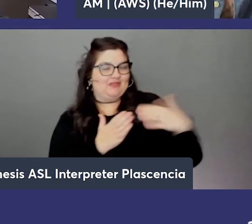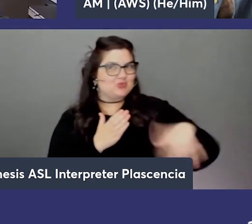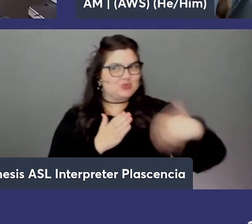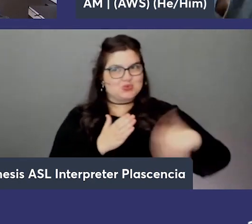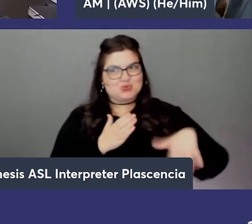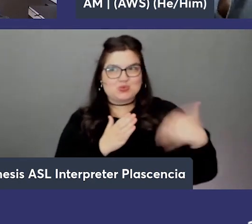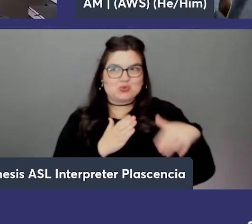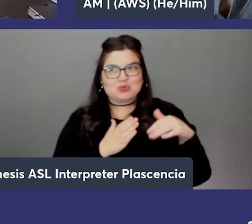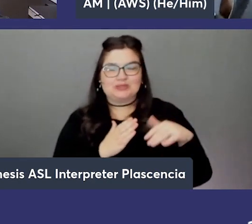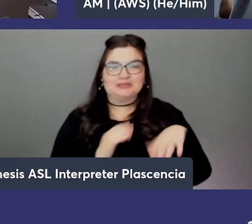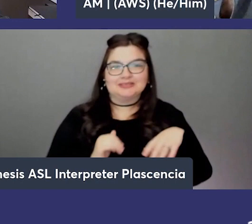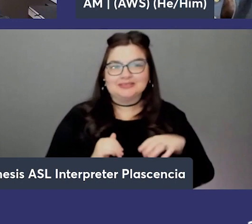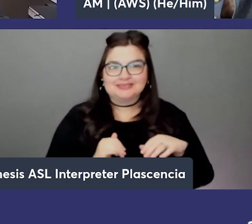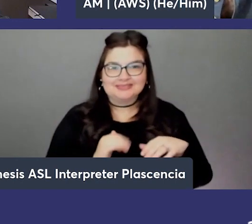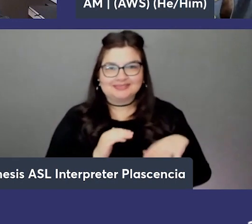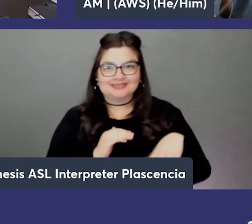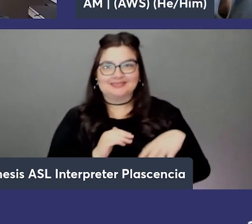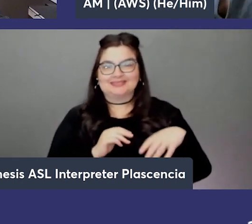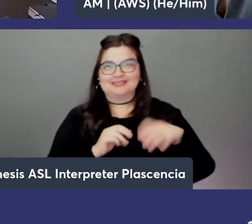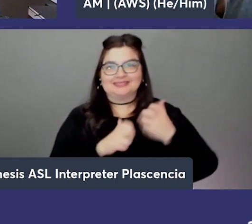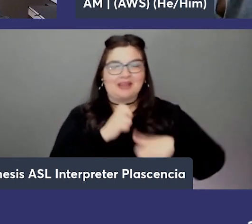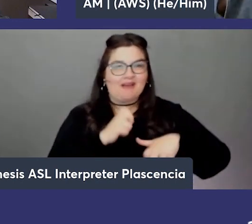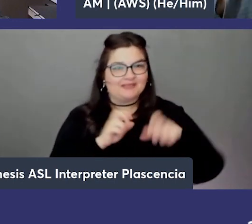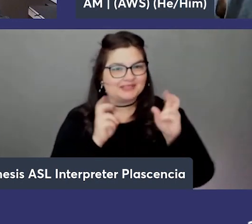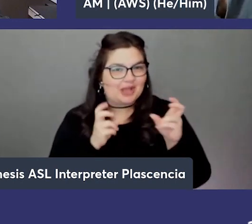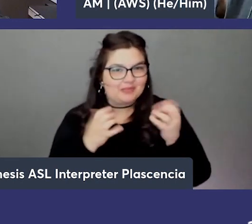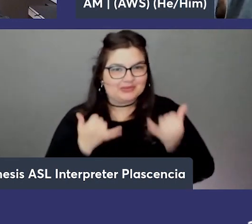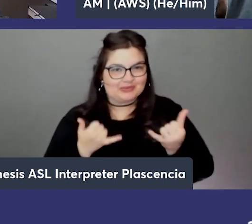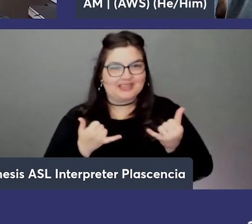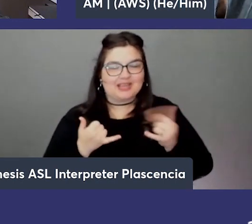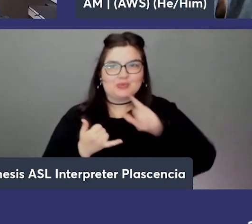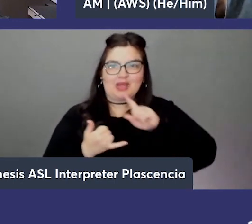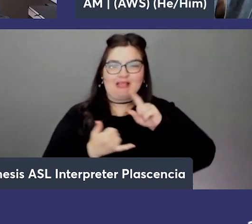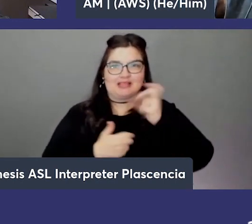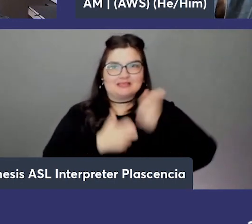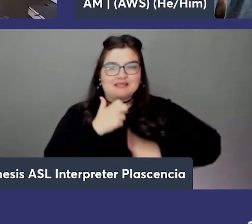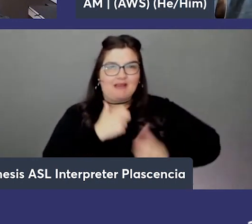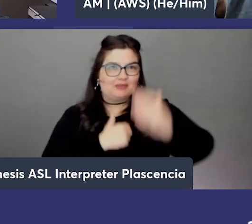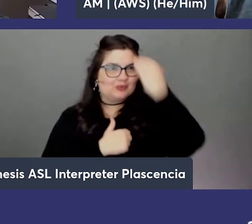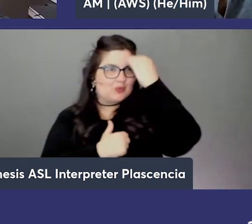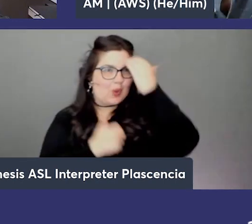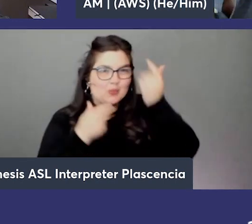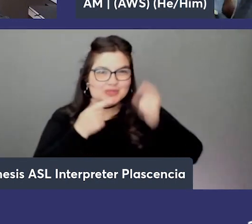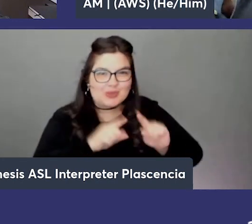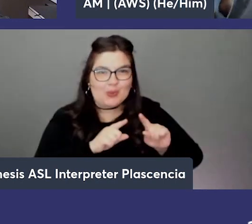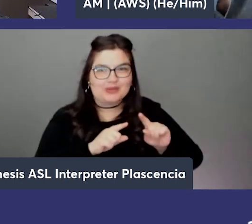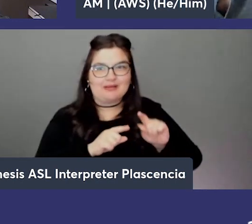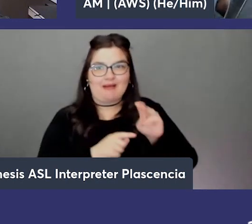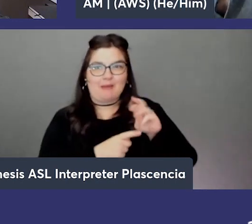It gets harder and harder to tell what's going on, in those microservices, right? Like you were saying,